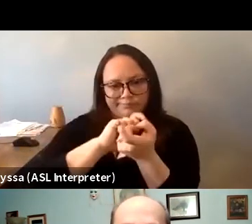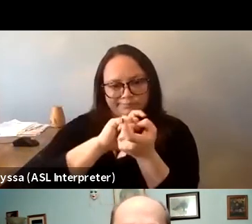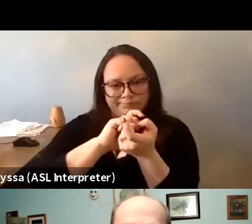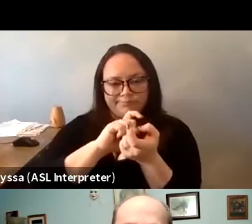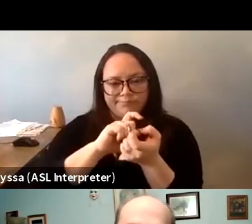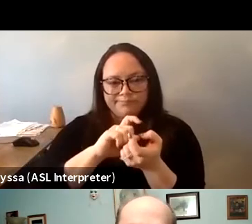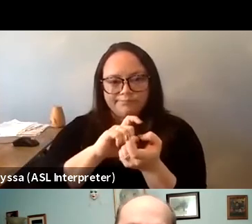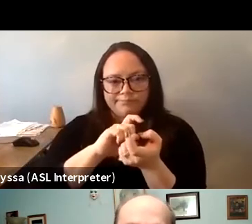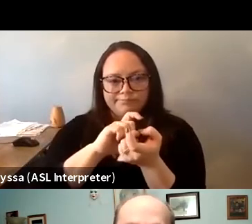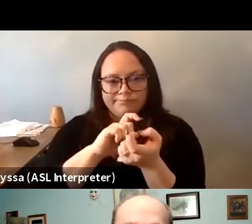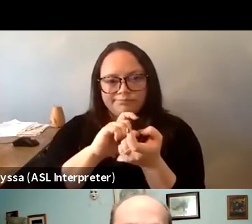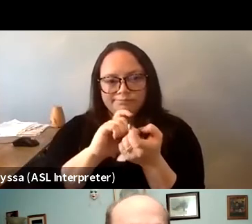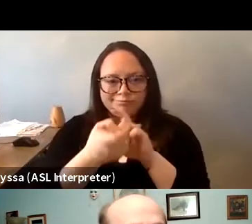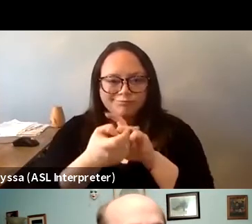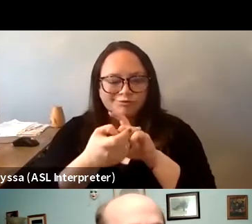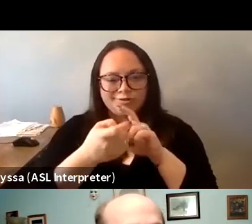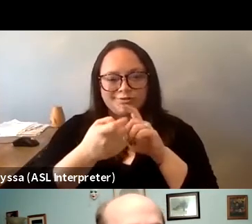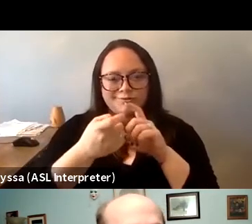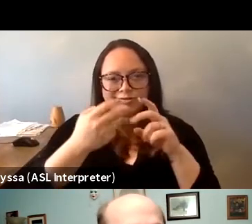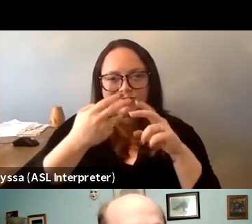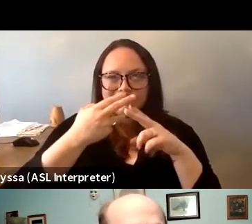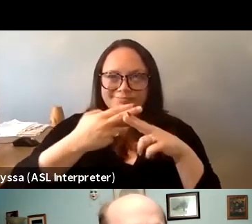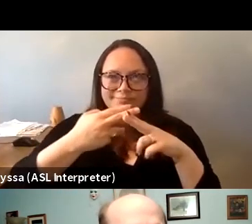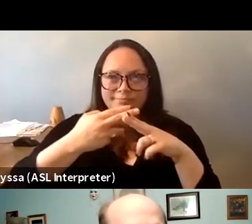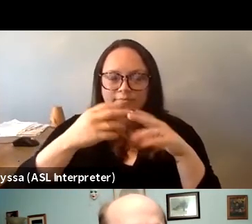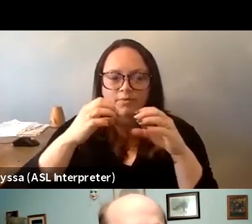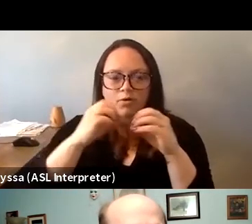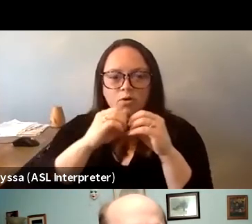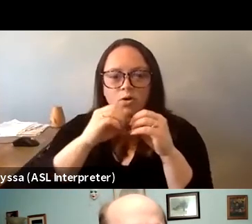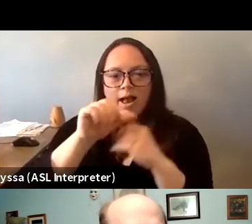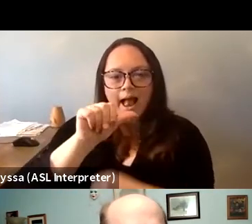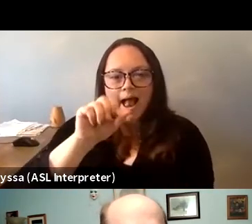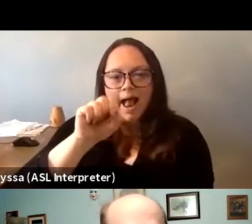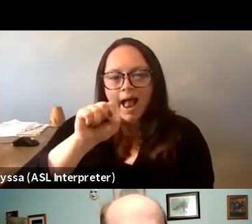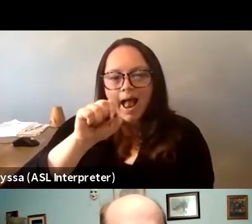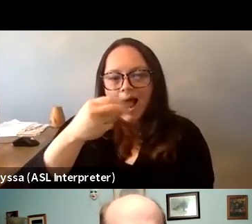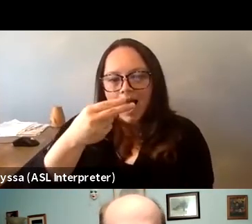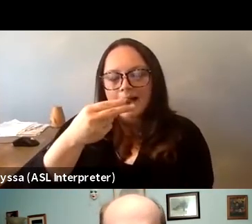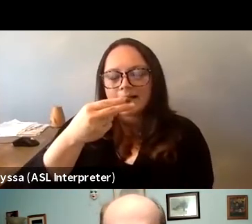basically Asperger's, but our pediatrician was phenomenal. I